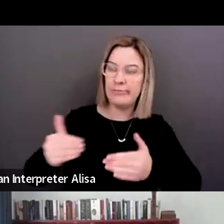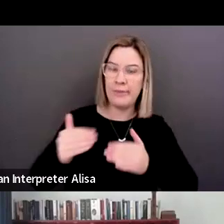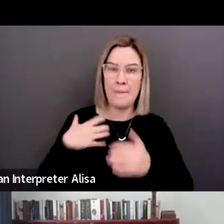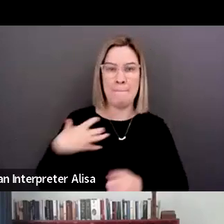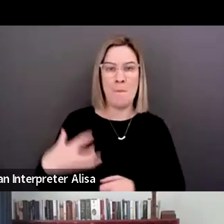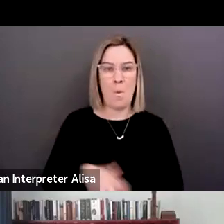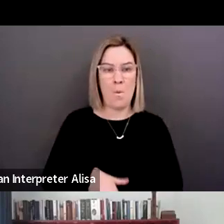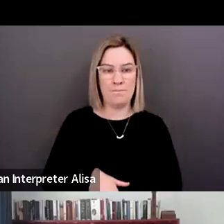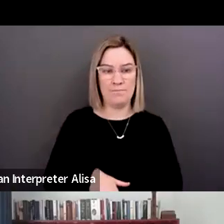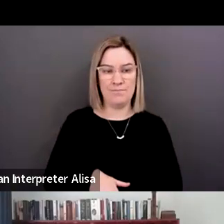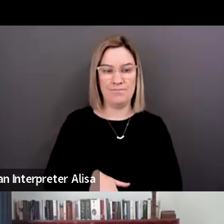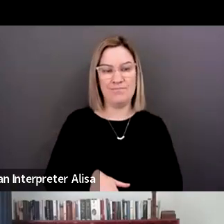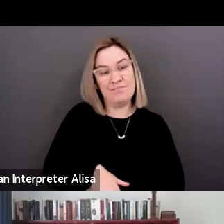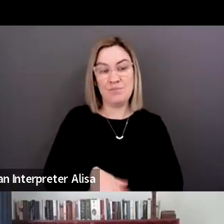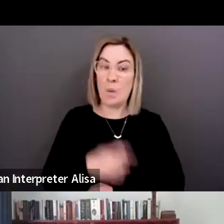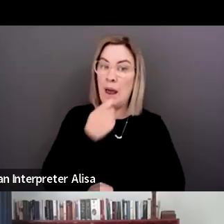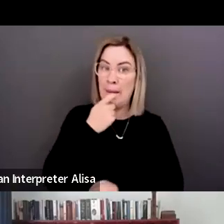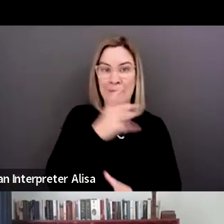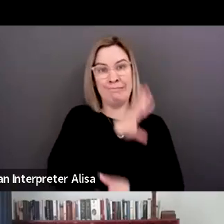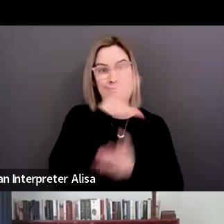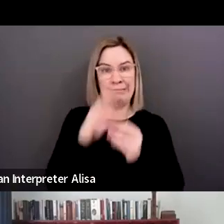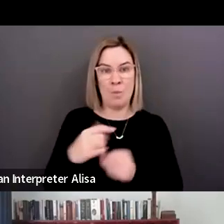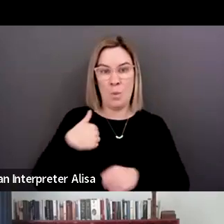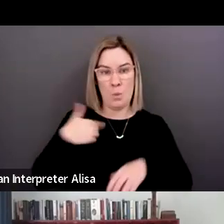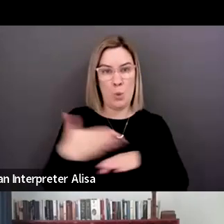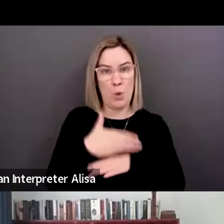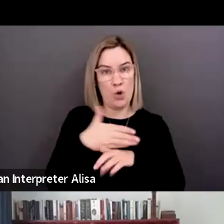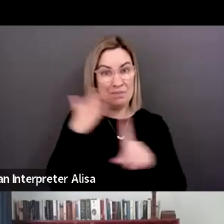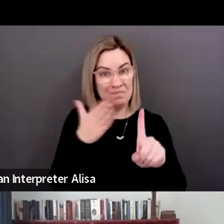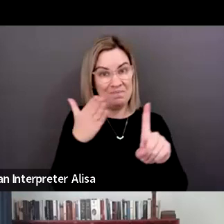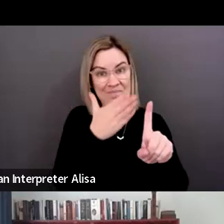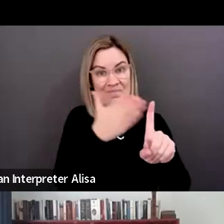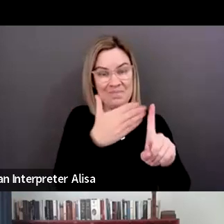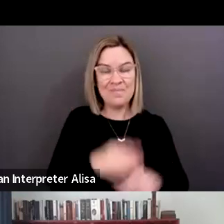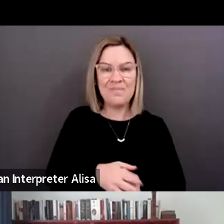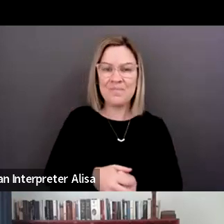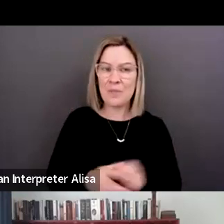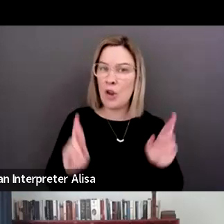asking organisations as well, what's the responsibility to the land you're